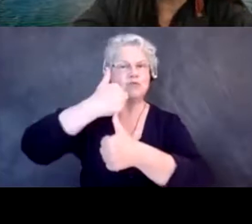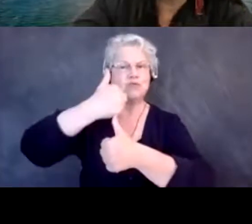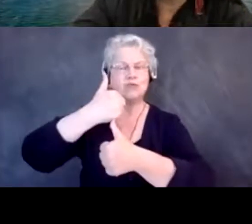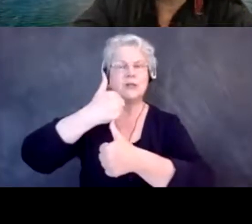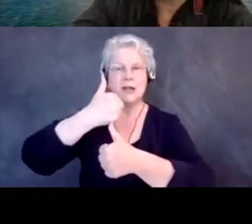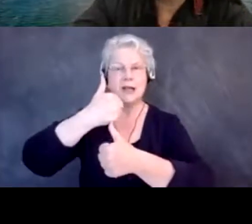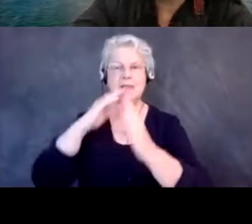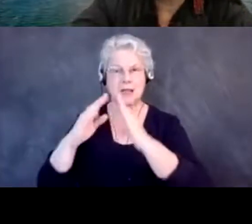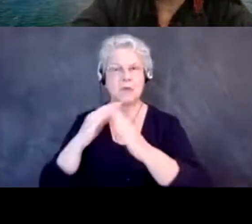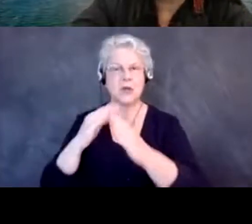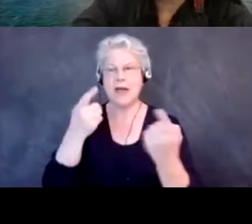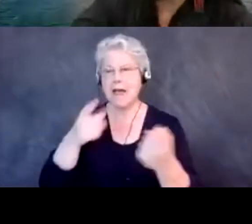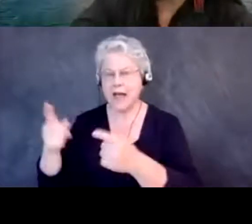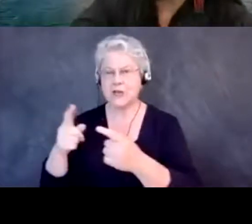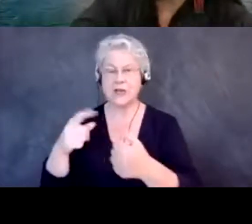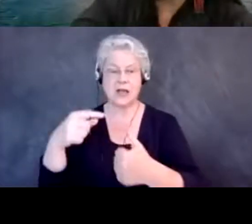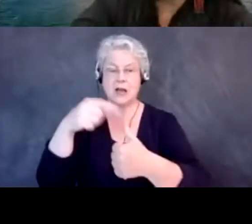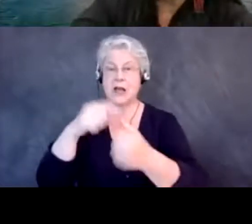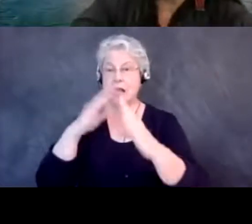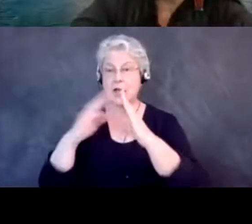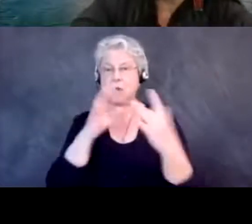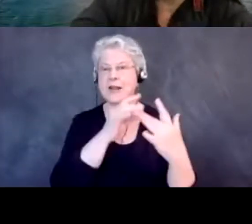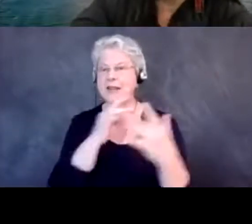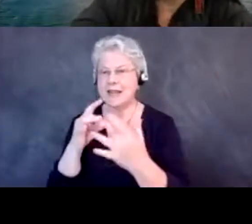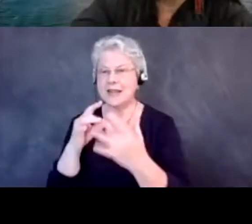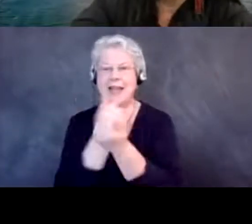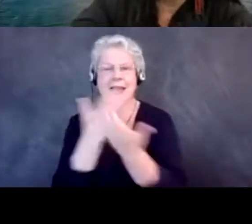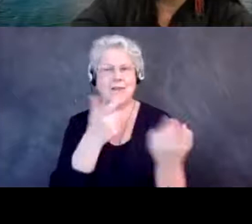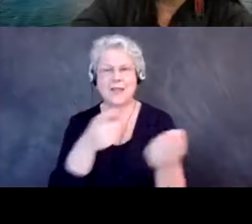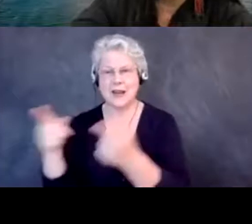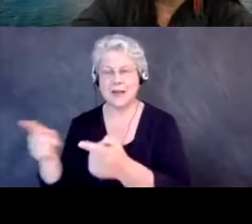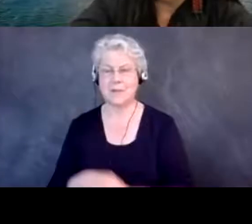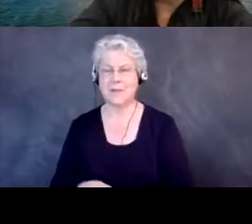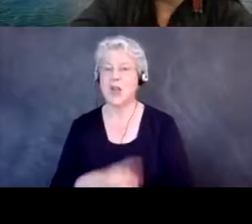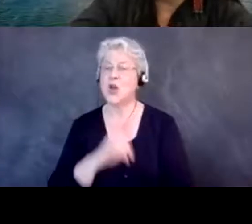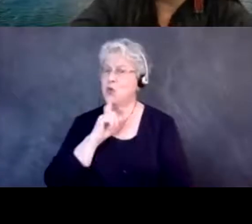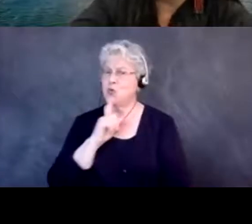the community. Ideally, council shouldn’t go forward, or anyone in the community shouldn’t